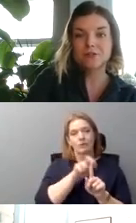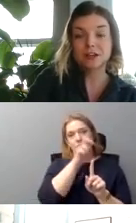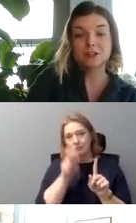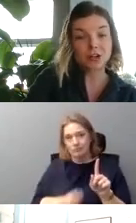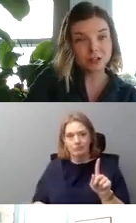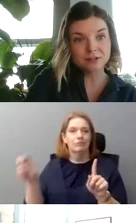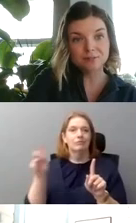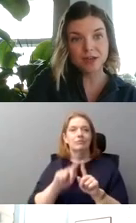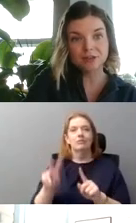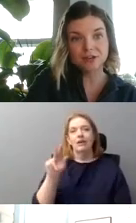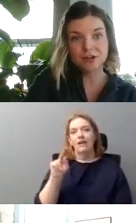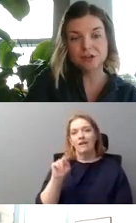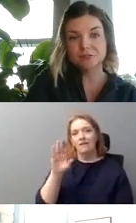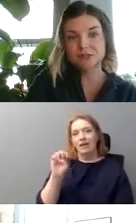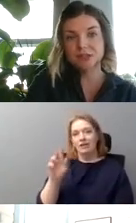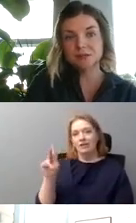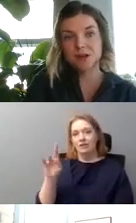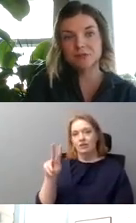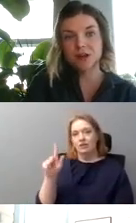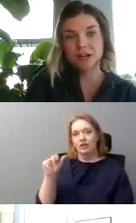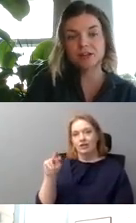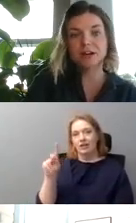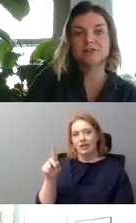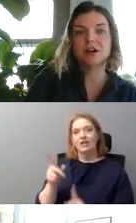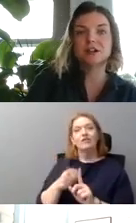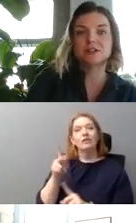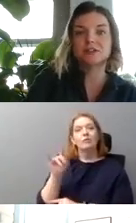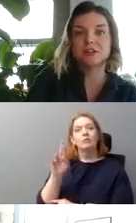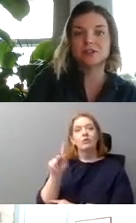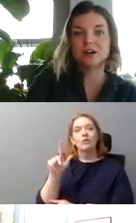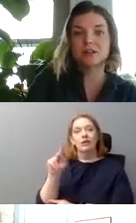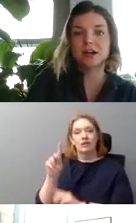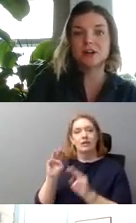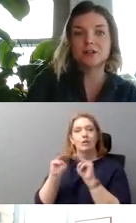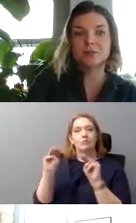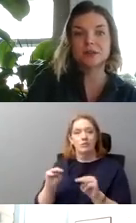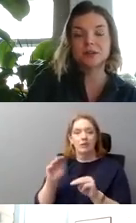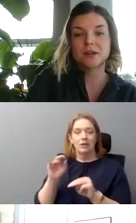of Vance Kirkland at the Kirkland Museum of Fine and Decorative Art in Denver, Colorado.